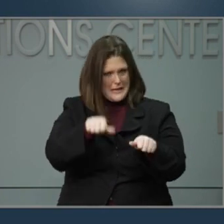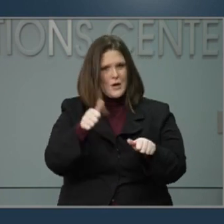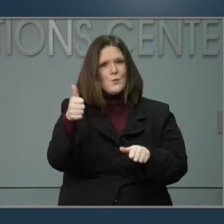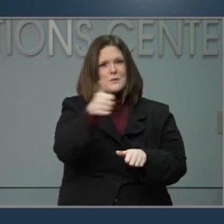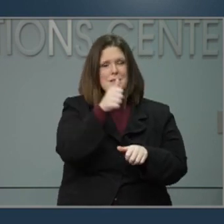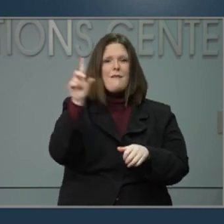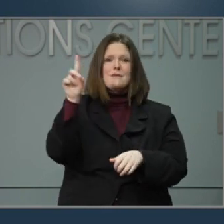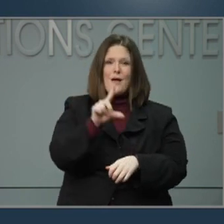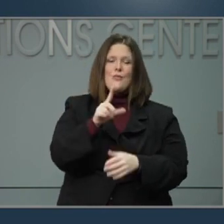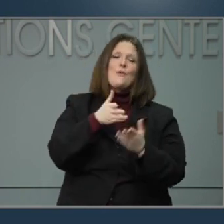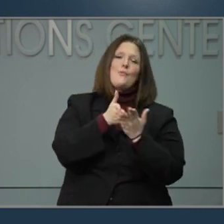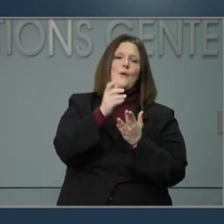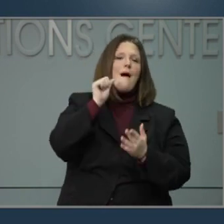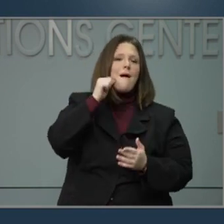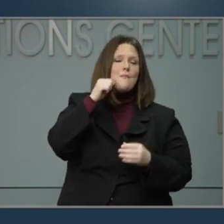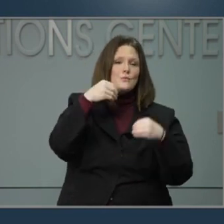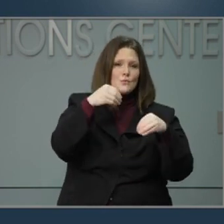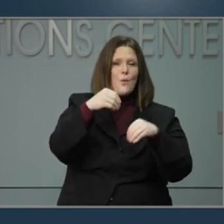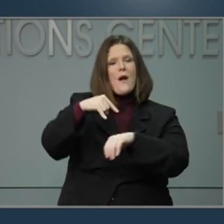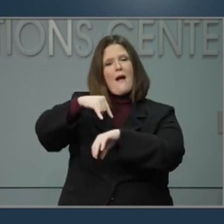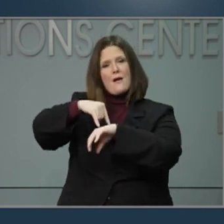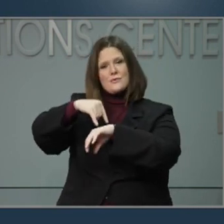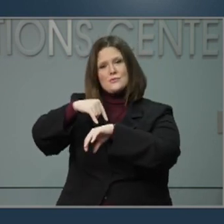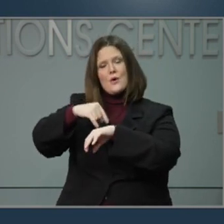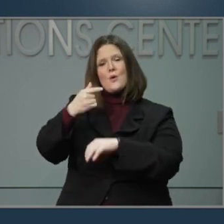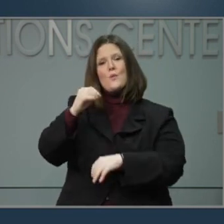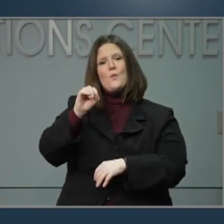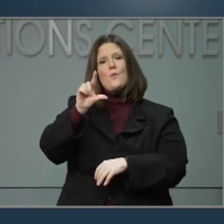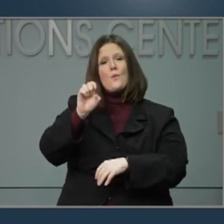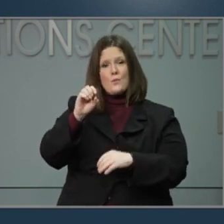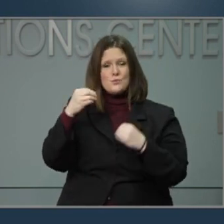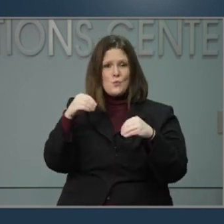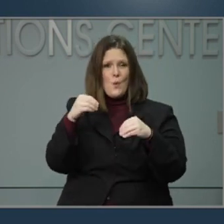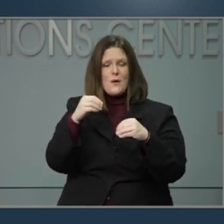APPLE OR GOOGLE PLAY STORE. THIS METRIC GETS A SIDEWAYS